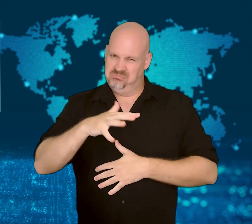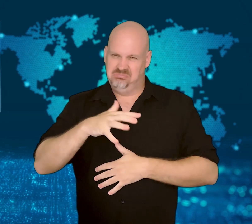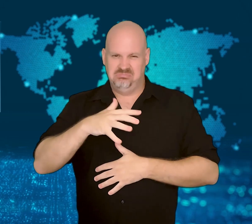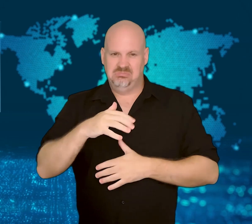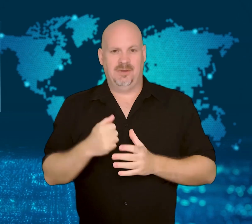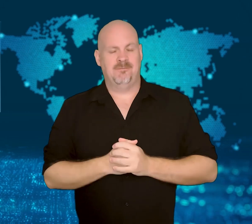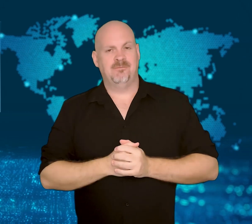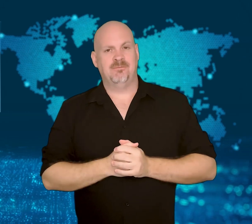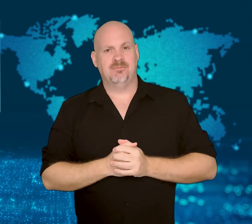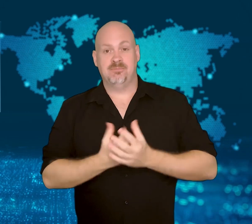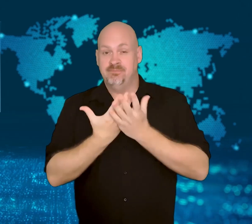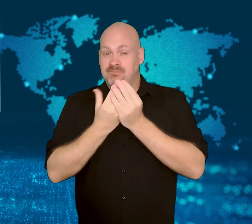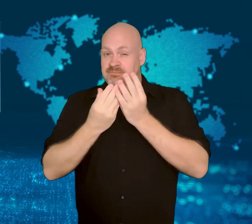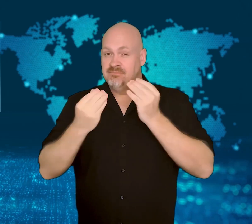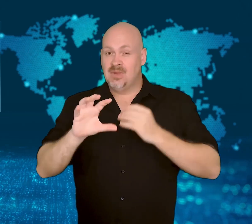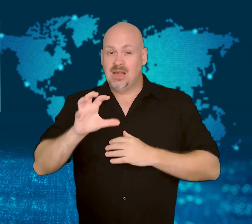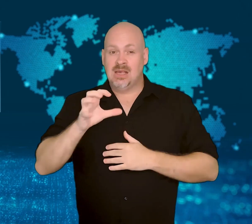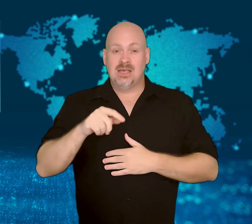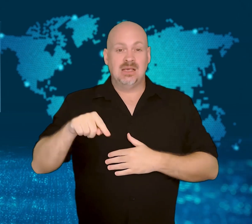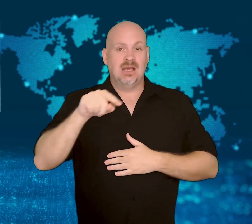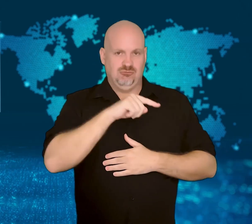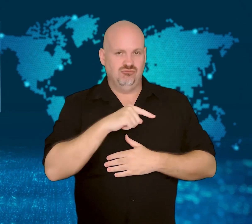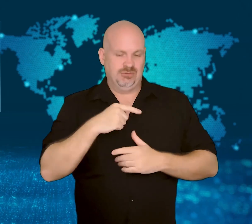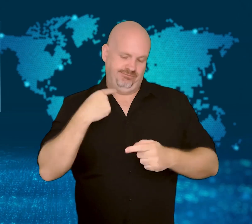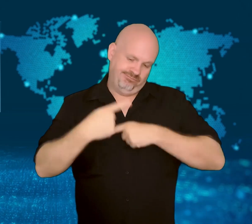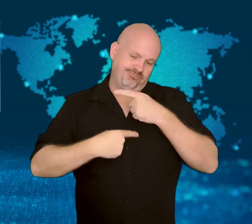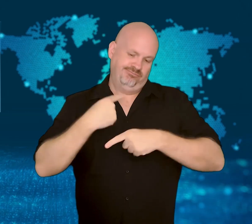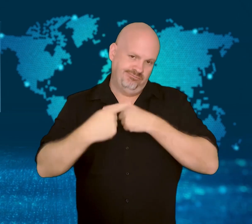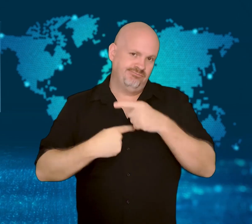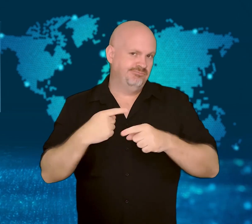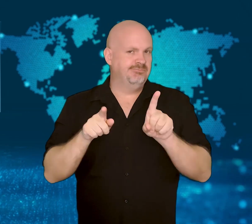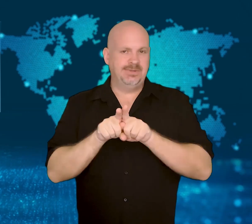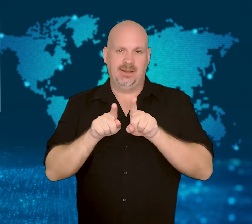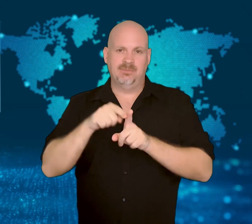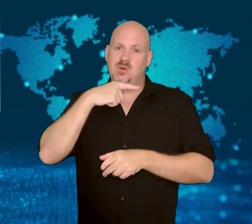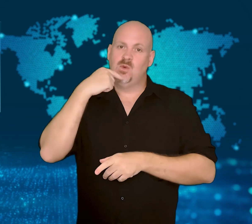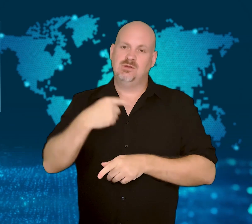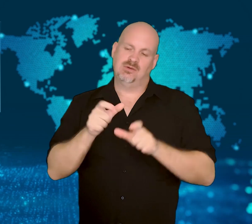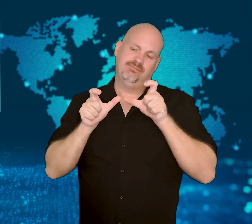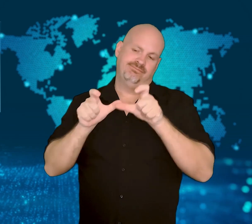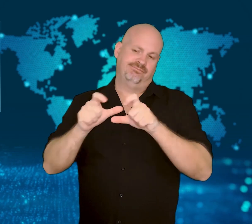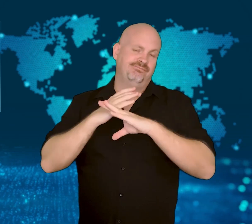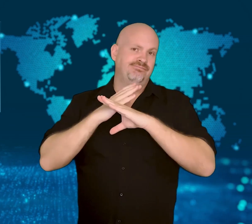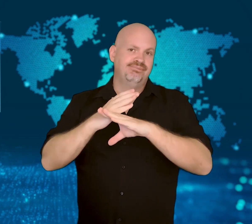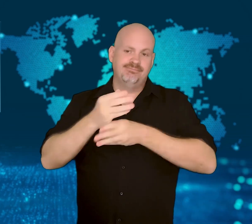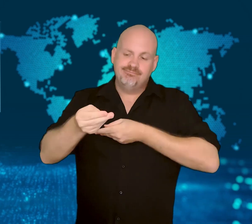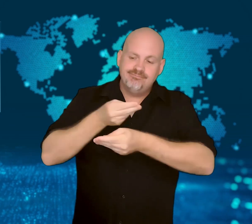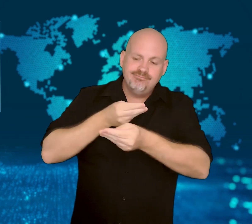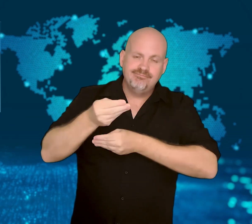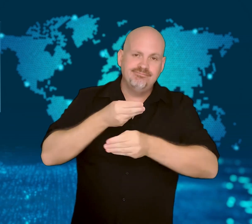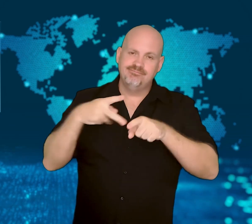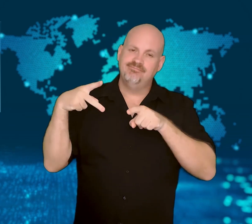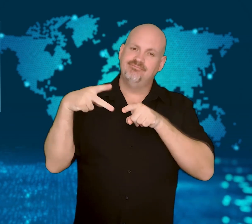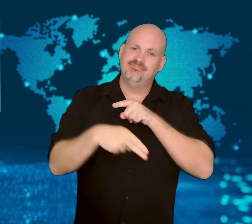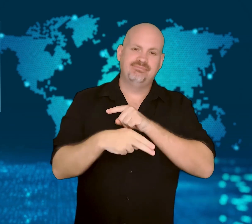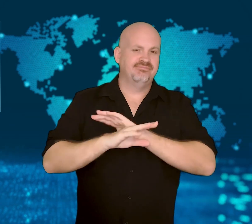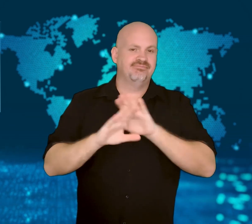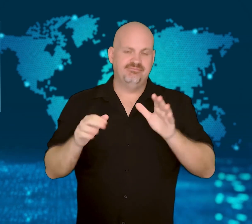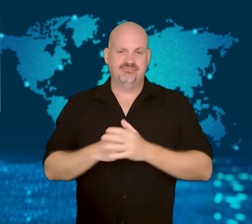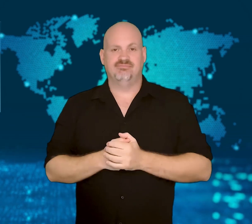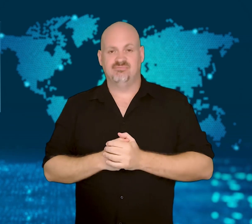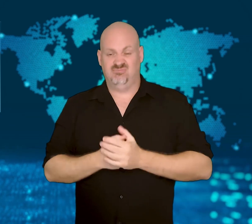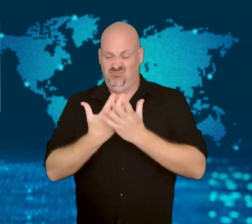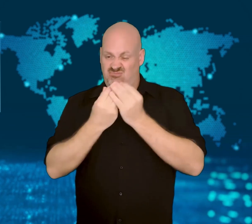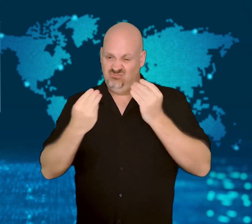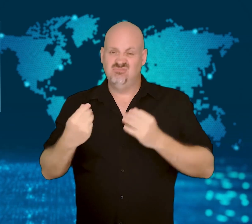Some countries question that new recruits will benefit Russia in the war.